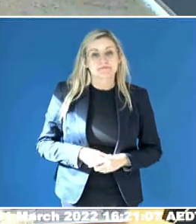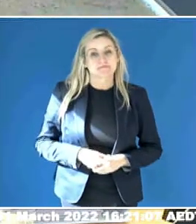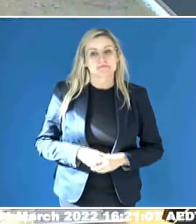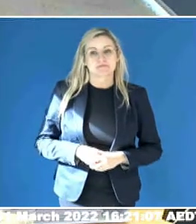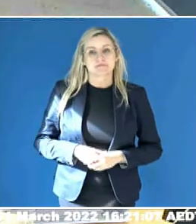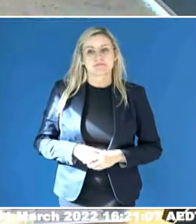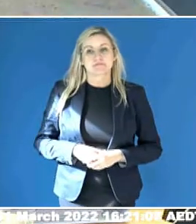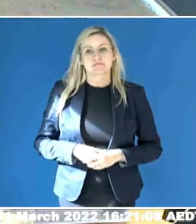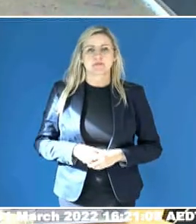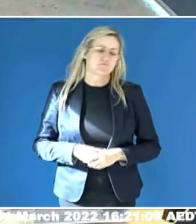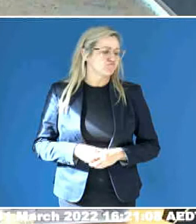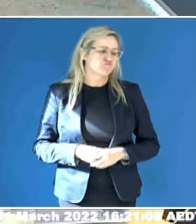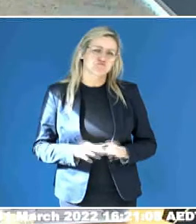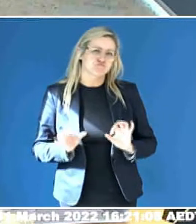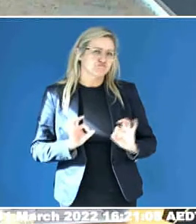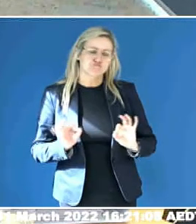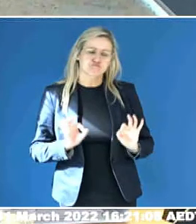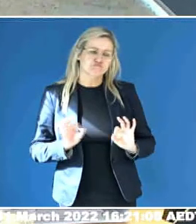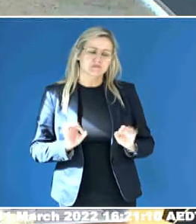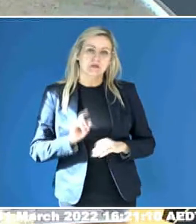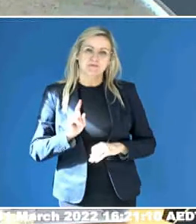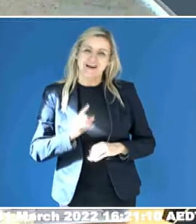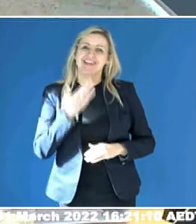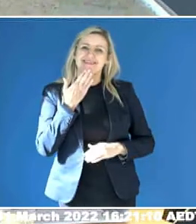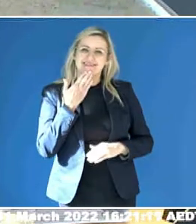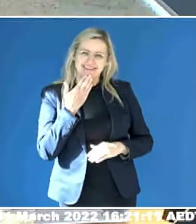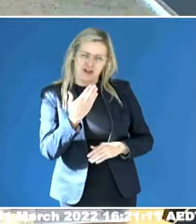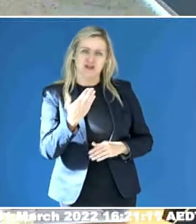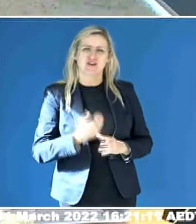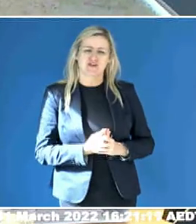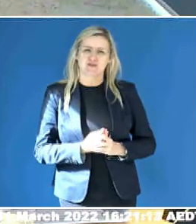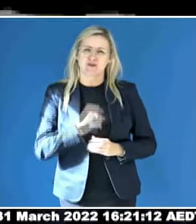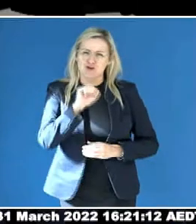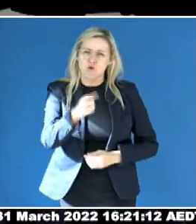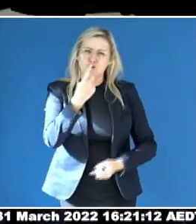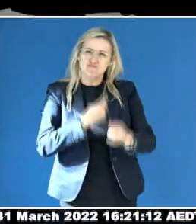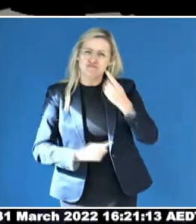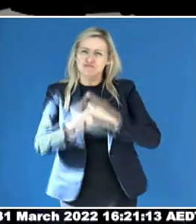No, I don't have any questions but I would like to thank you for the evidence that you've provided today as well as Nikita.